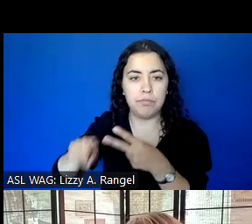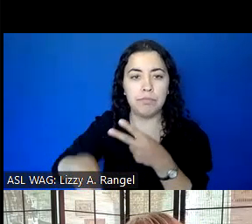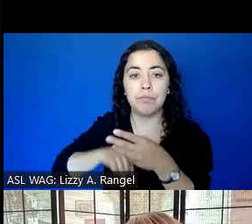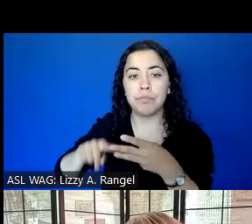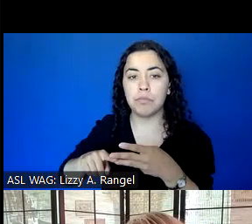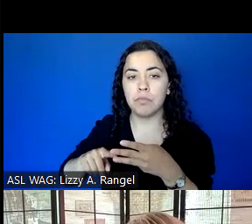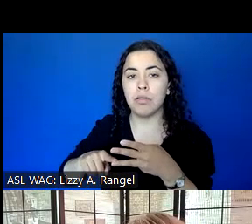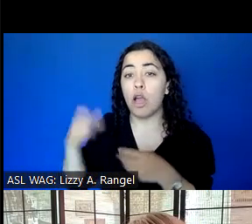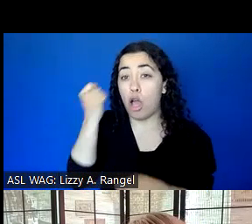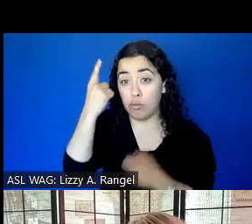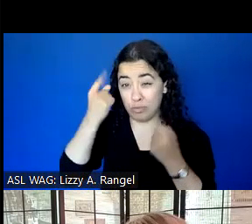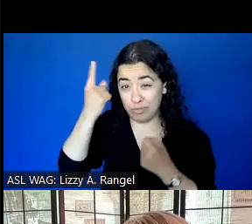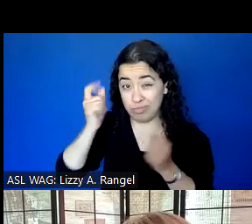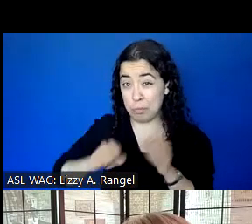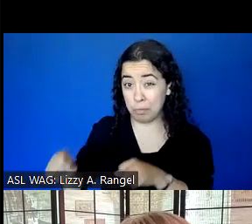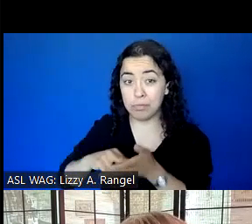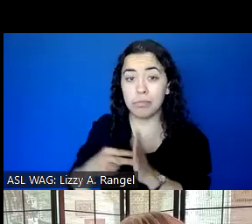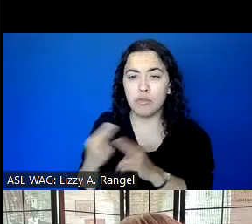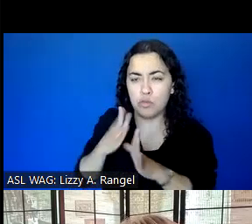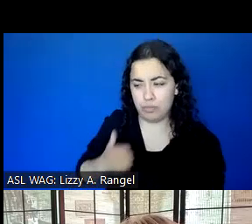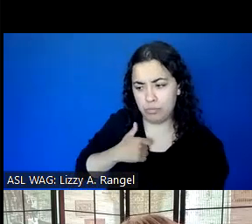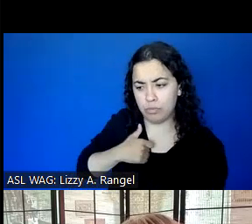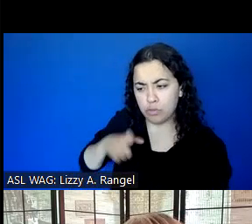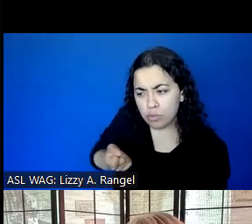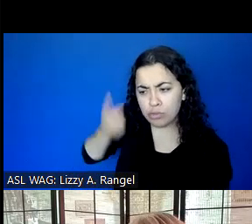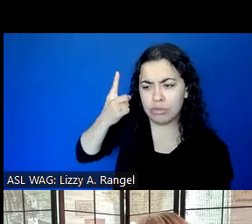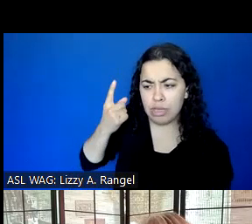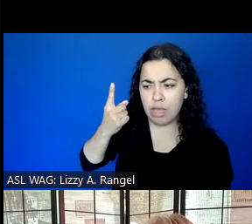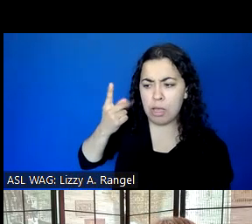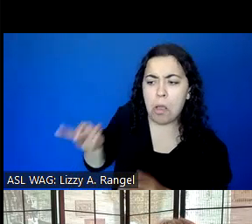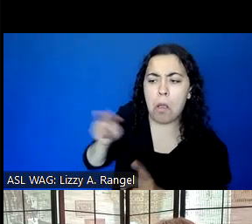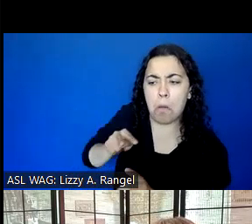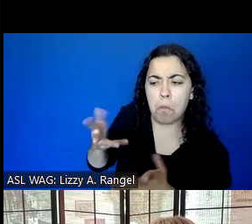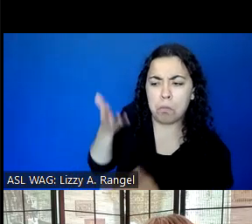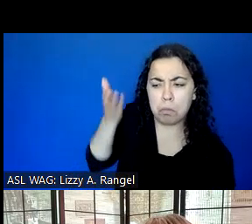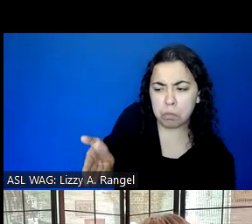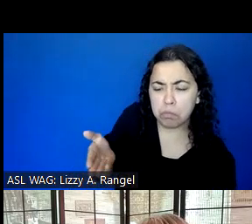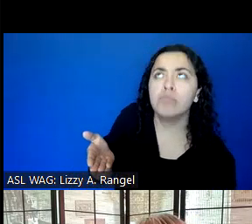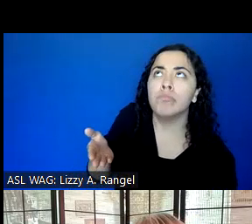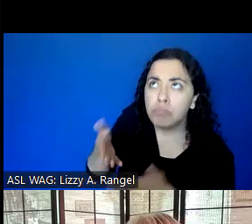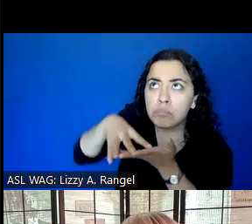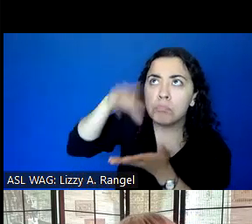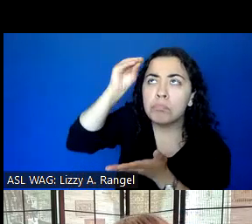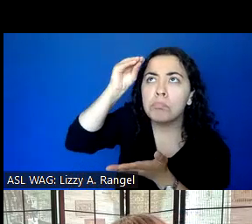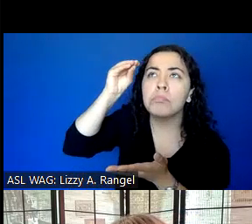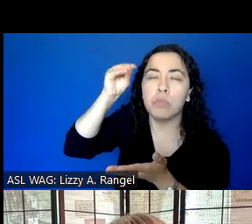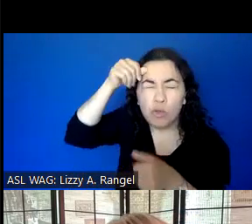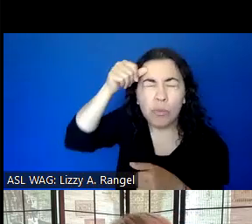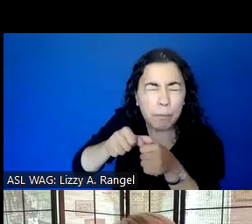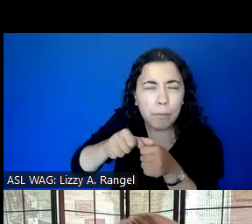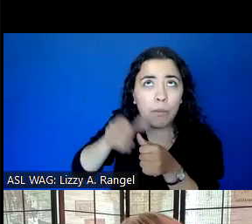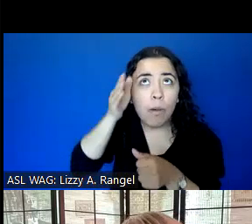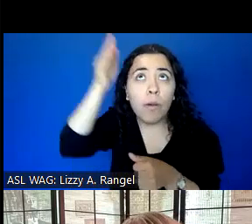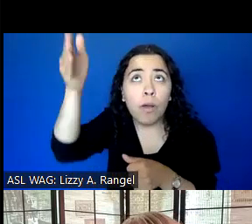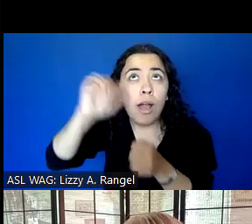We've got Perceivable, which means the user can identify content and interface elements by means